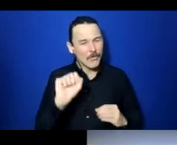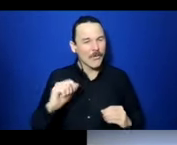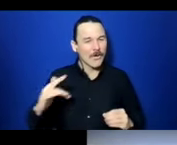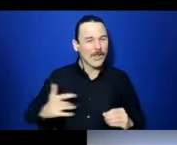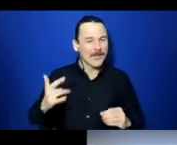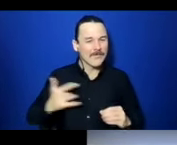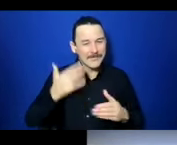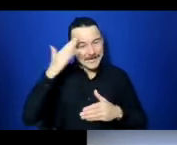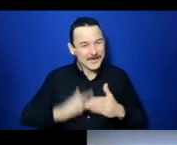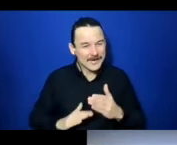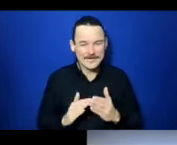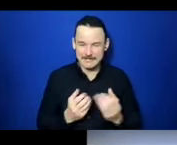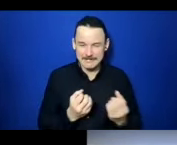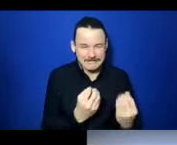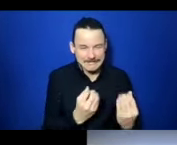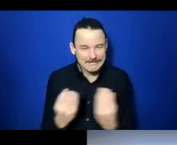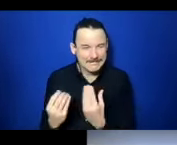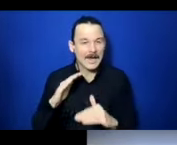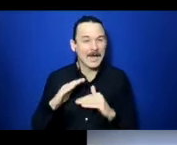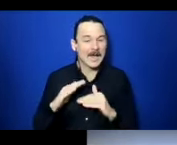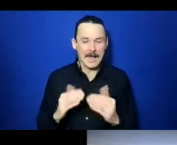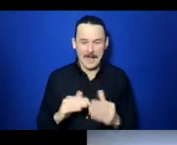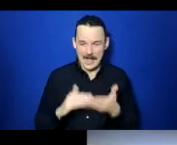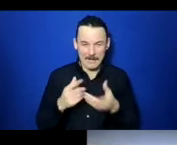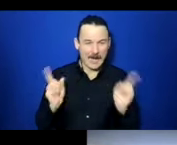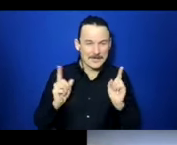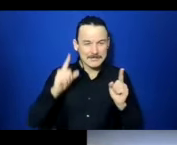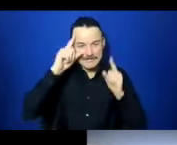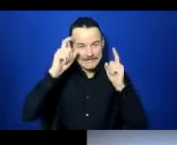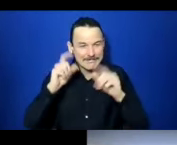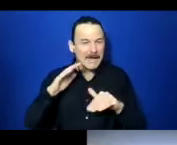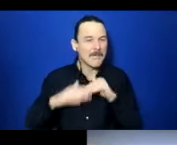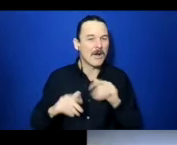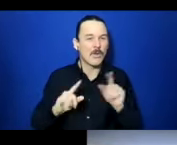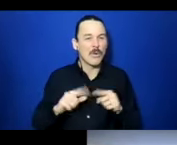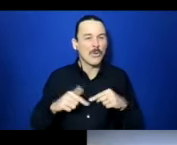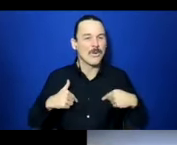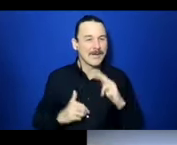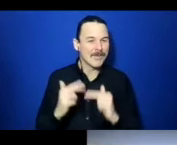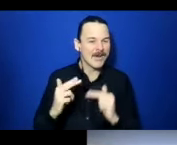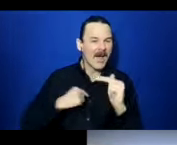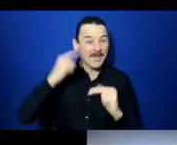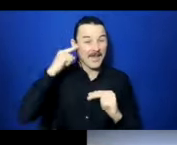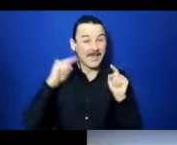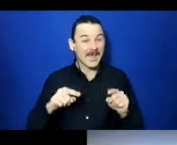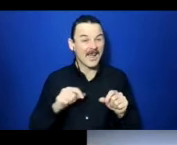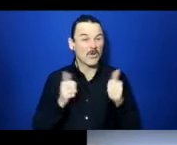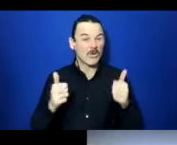I would just like to see that going out to all of our smart city products and and inventors